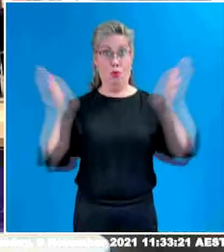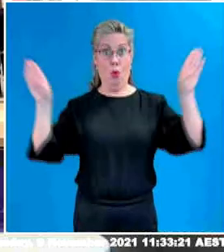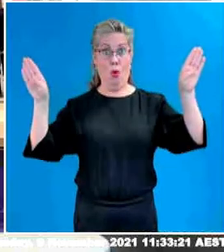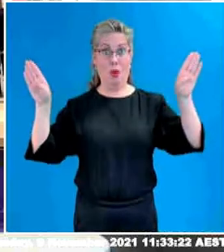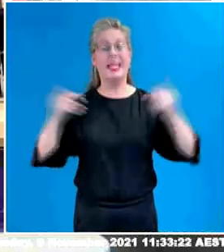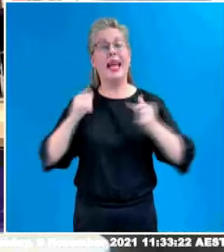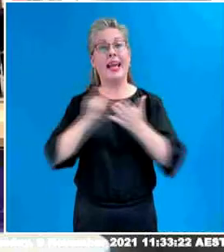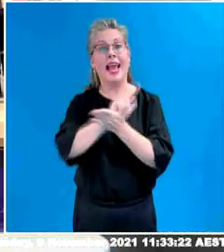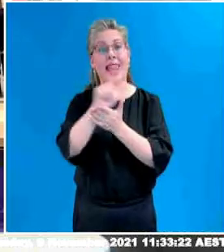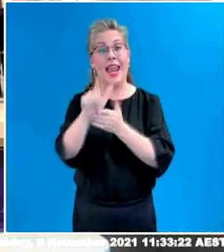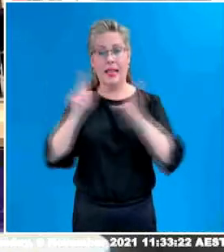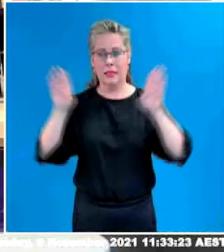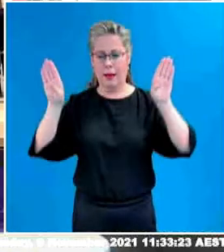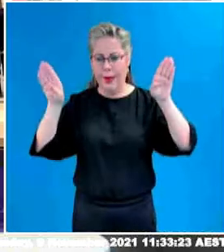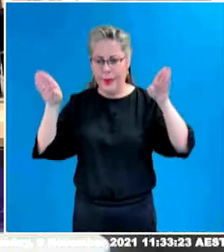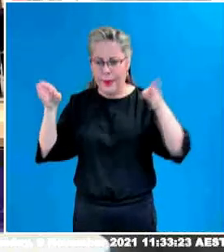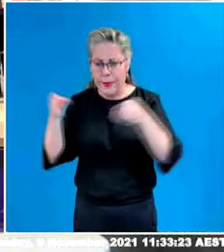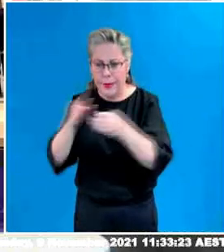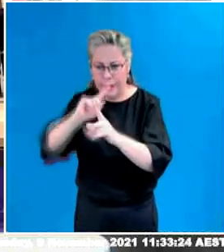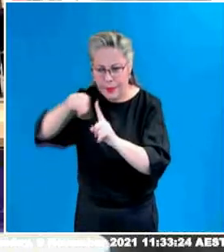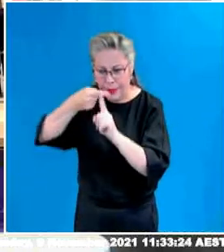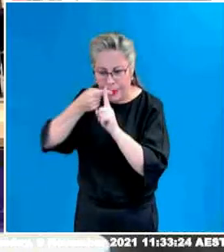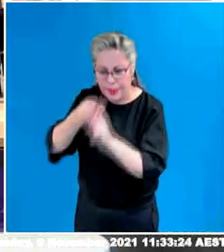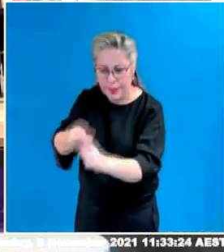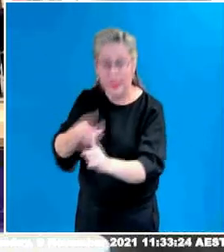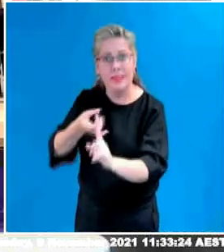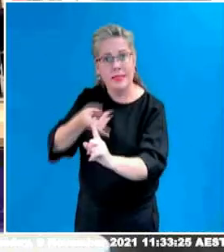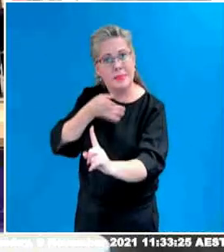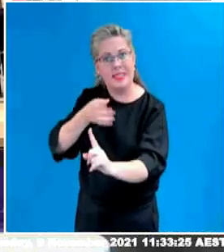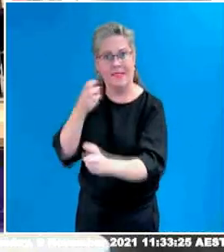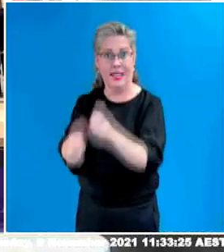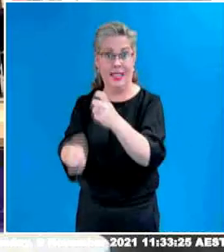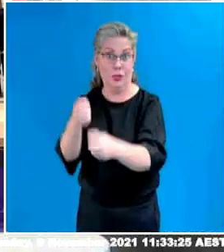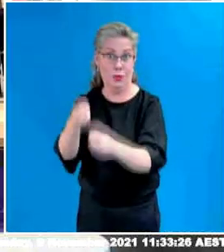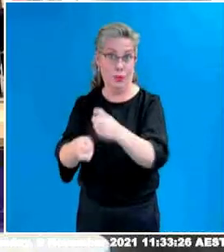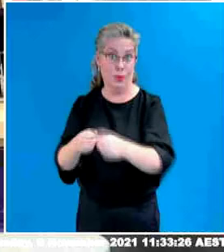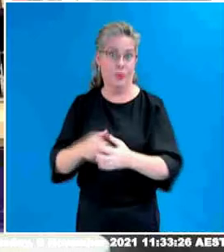COMMISSIONER McEWIN: Thank you, Professor. Thank you, Chair. Commissioner Ryan.